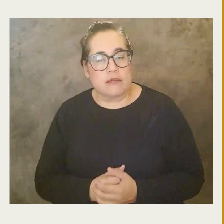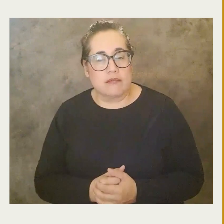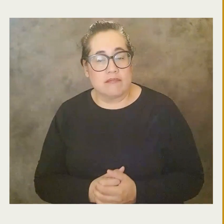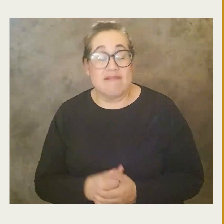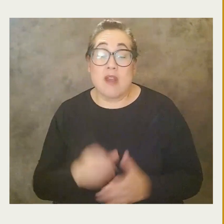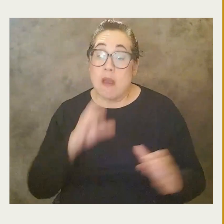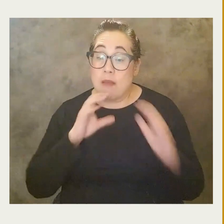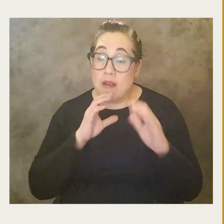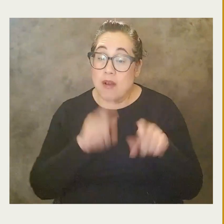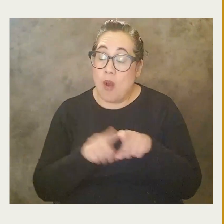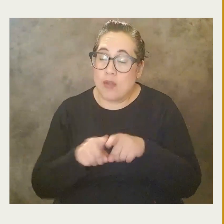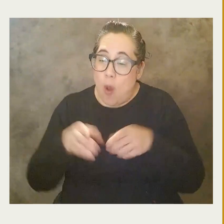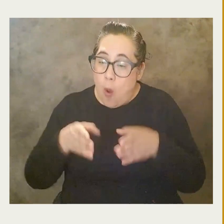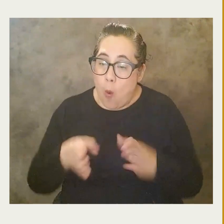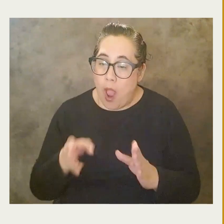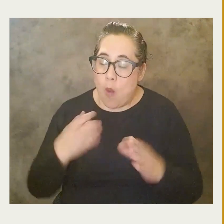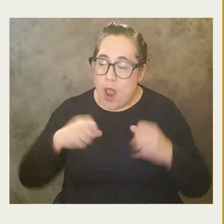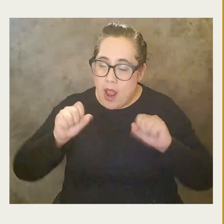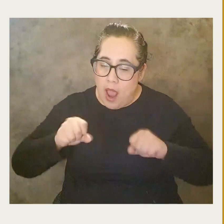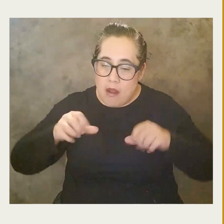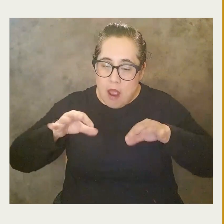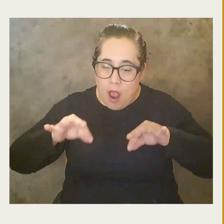It is also a way to acquire information.